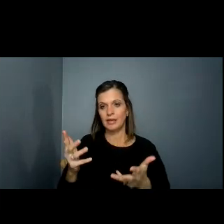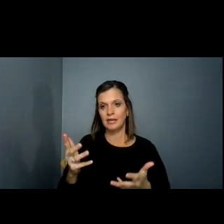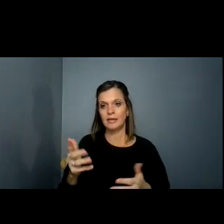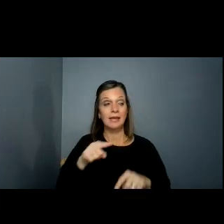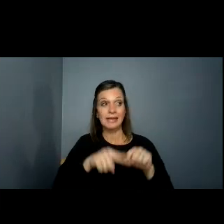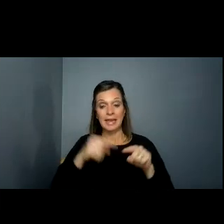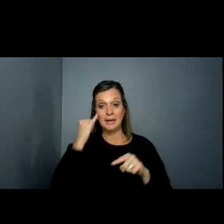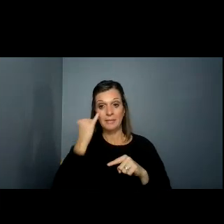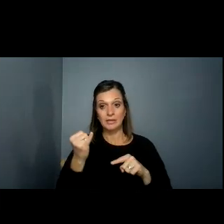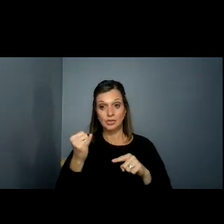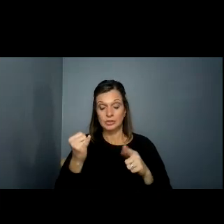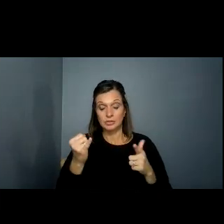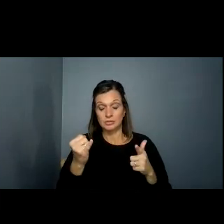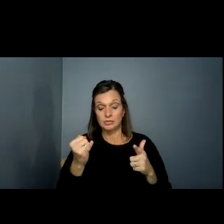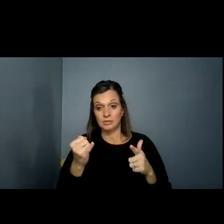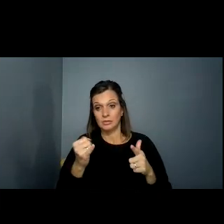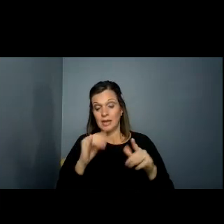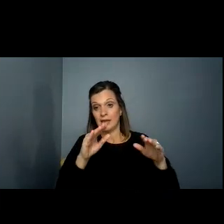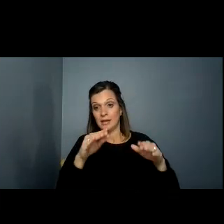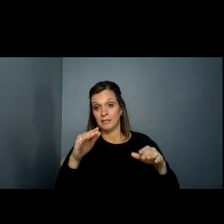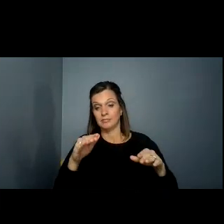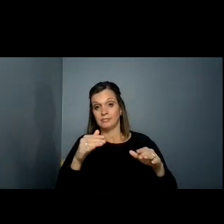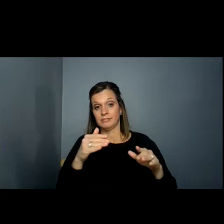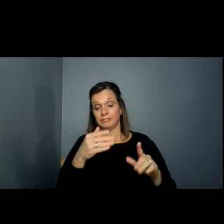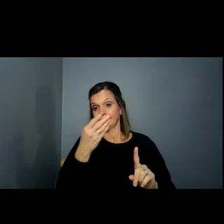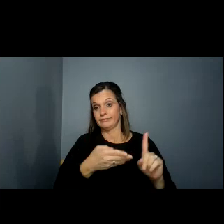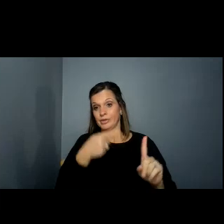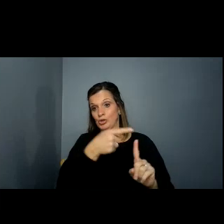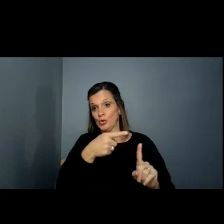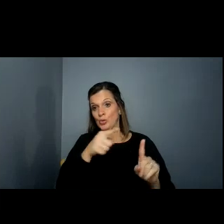If you want to hear me, just rant. Rant terribly.